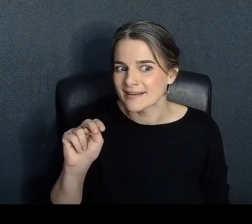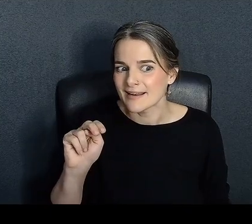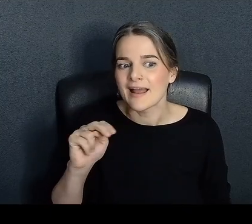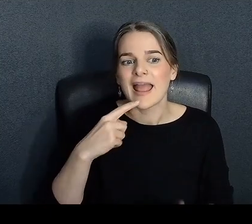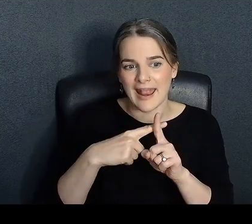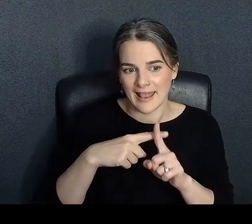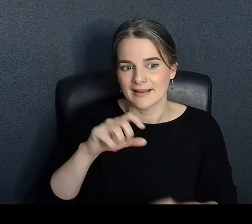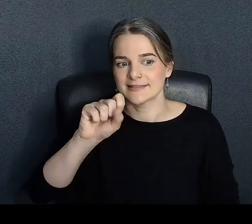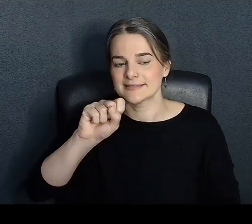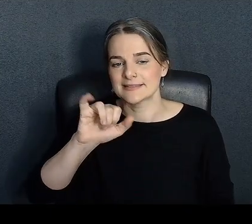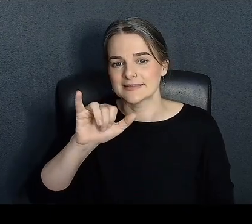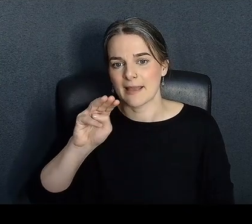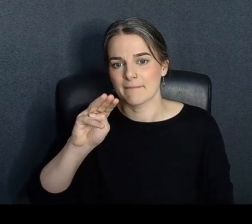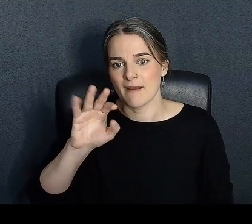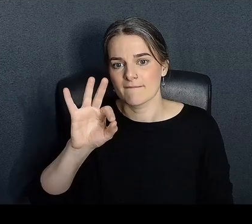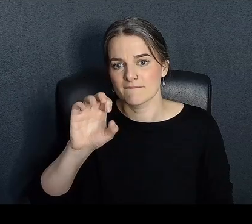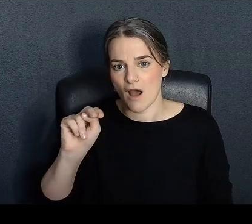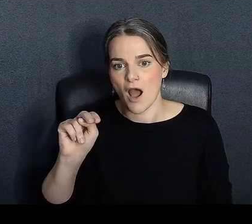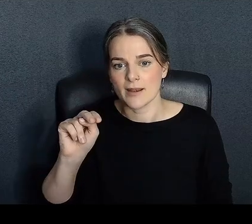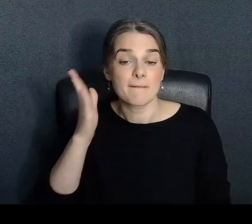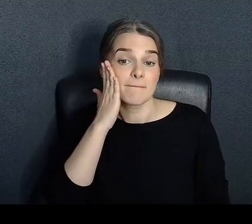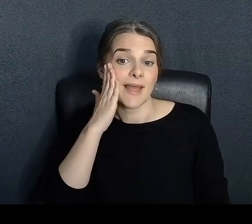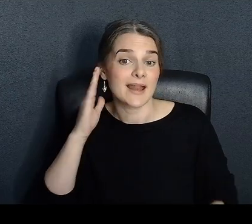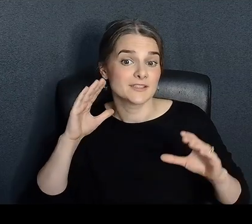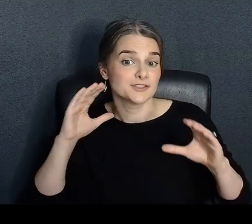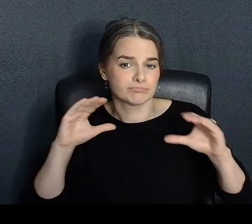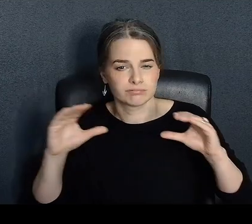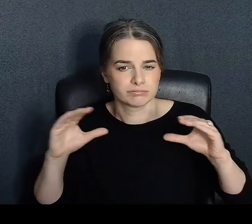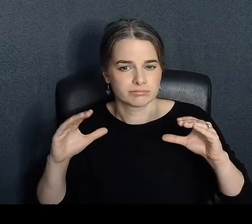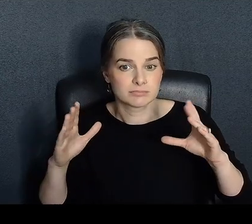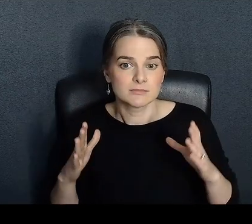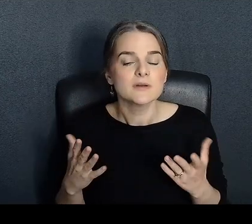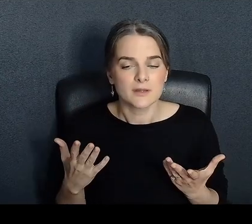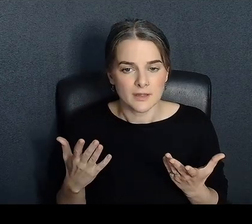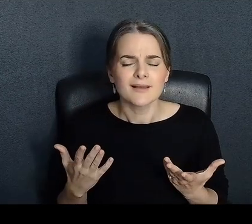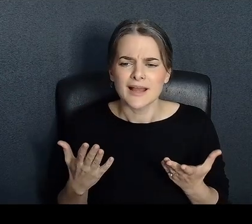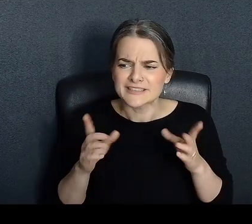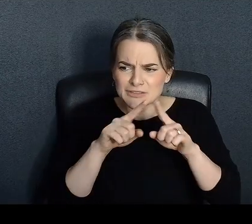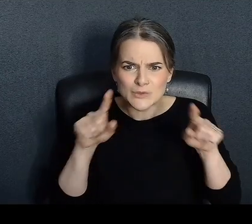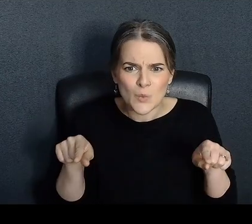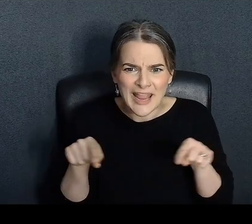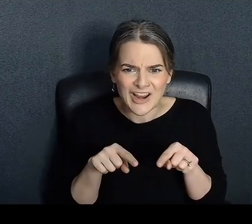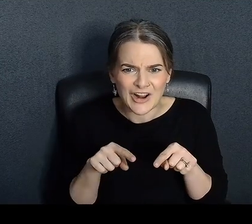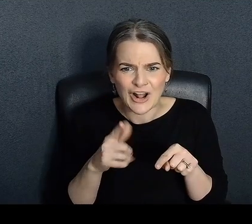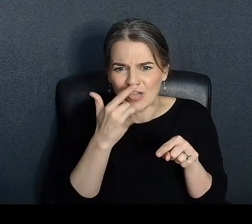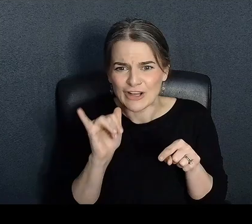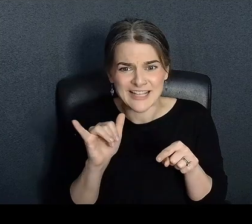This little square device, it's probably the size of a coaster. I love this device.